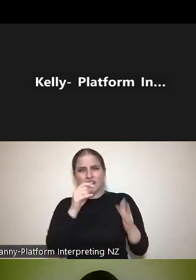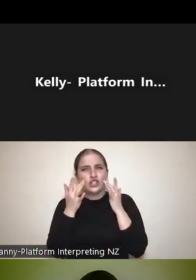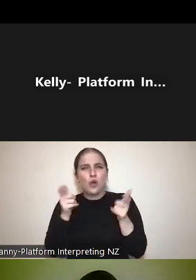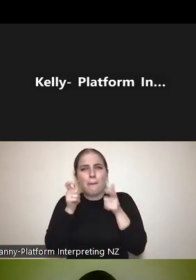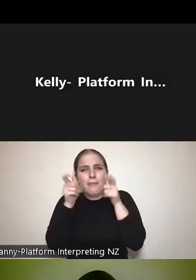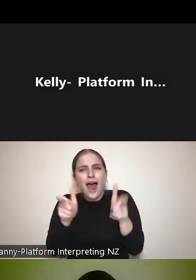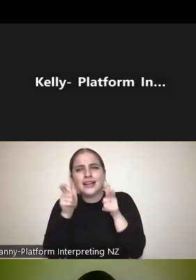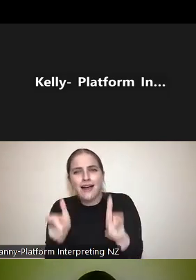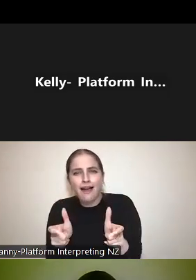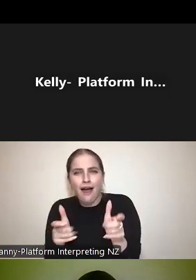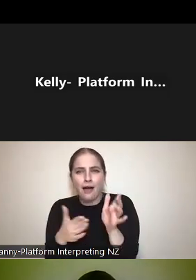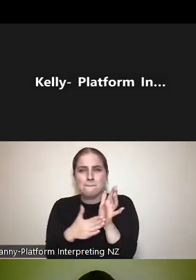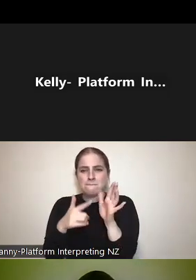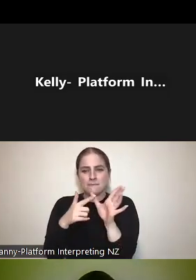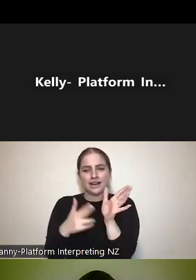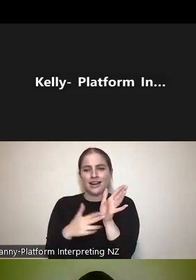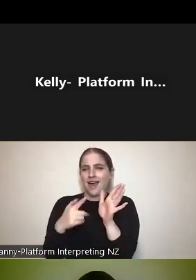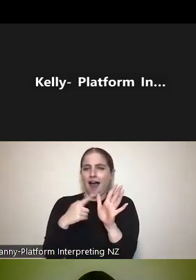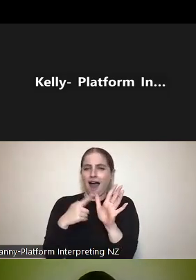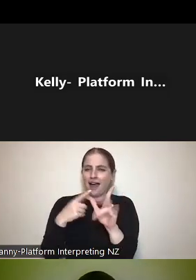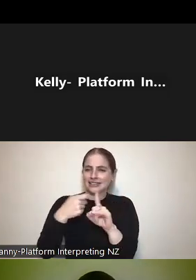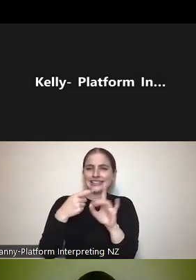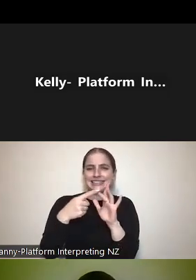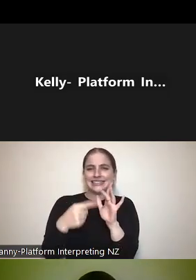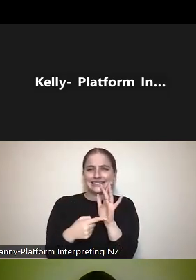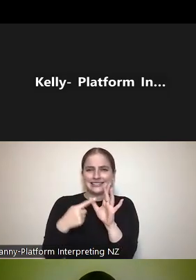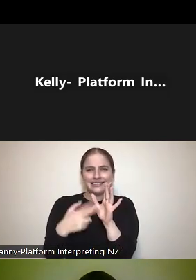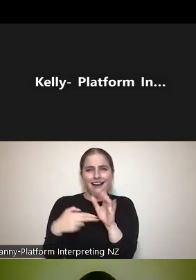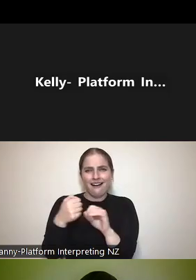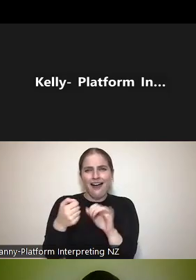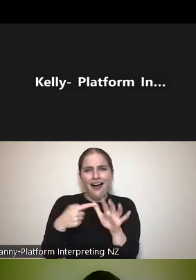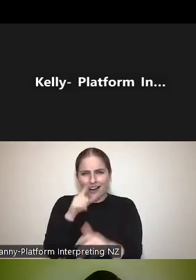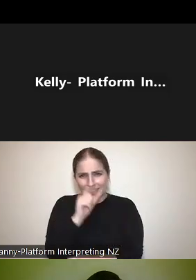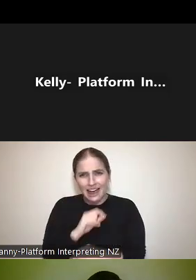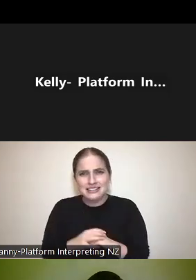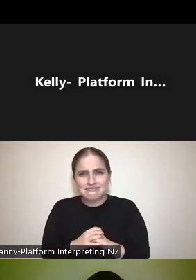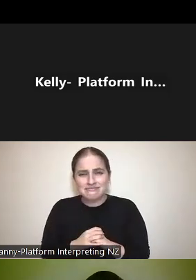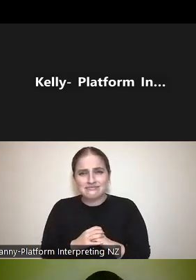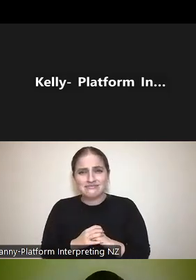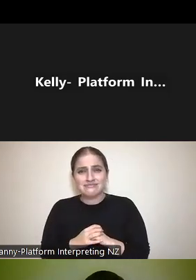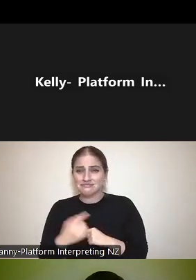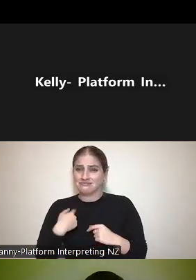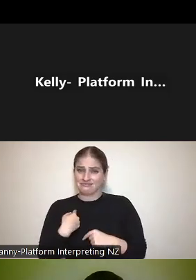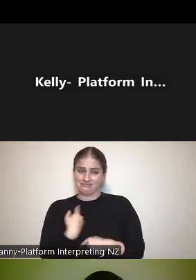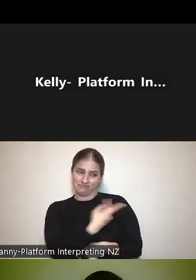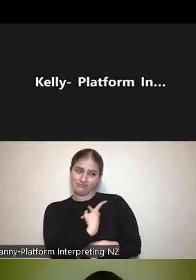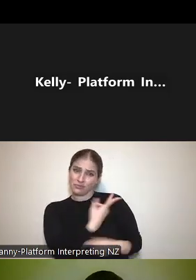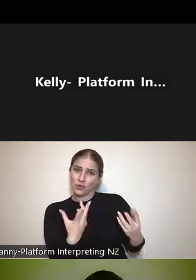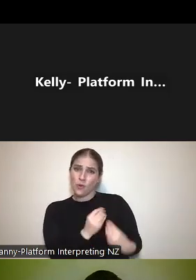So, Stace and I made sure that some of these on the list here We know that there are things that you do already that you